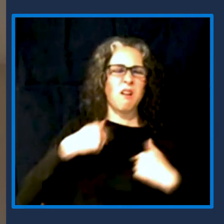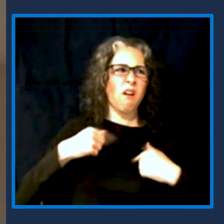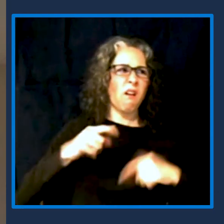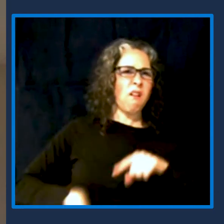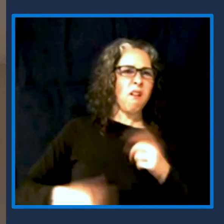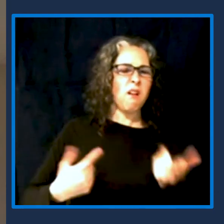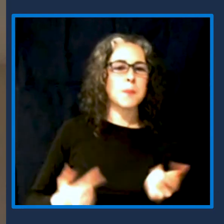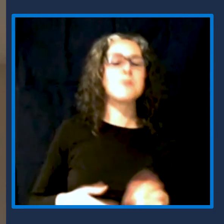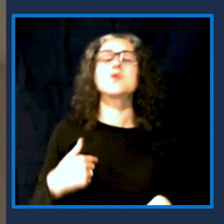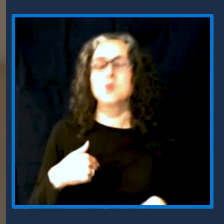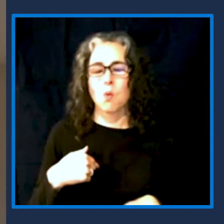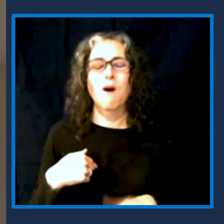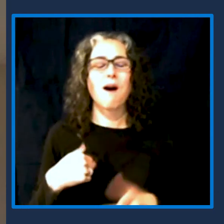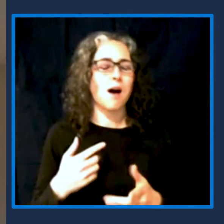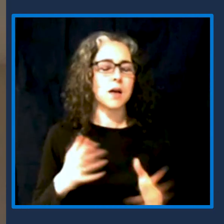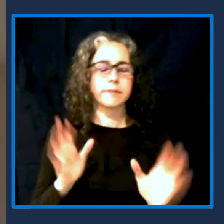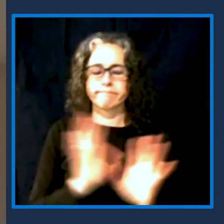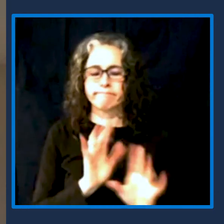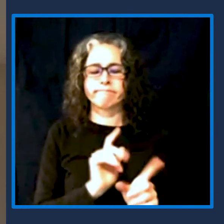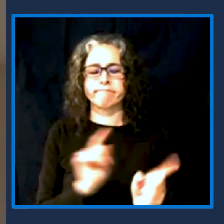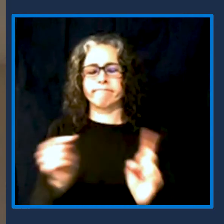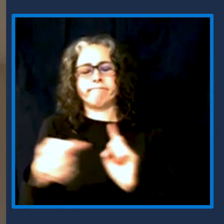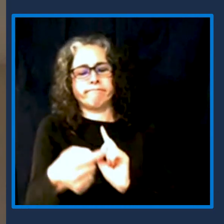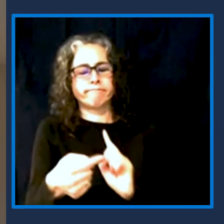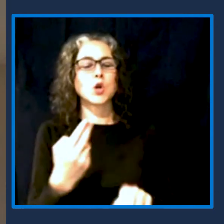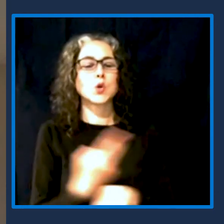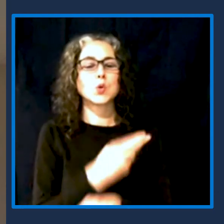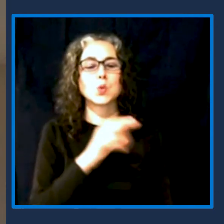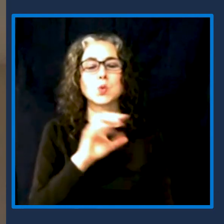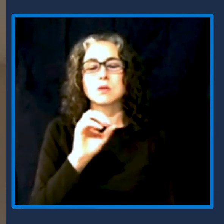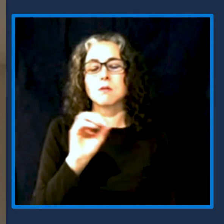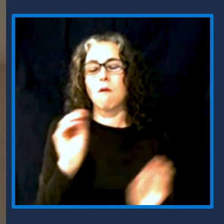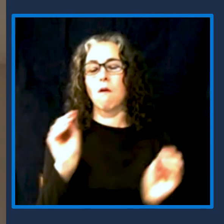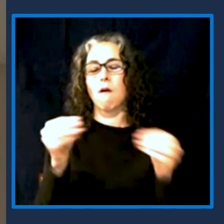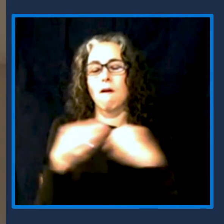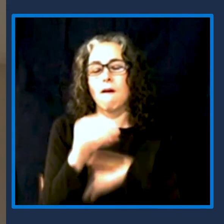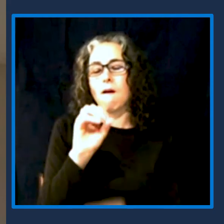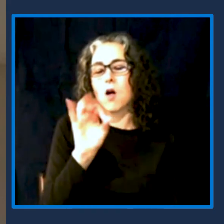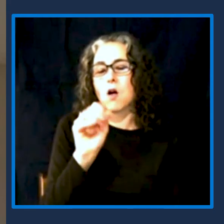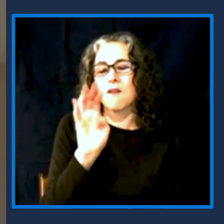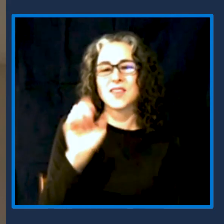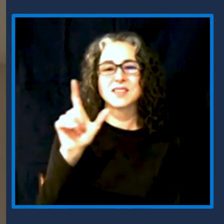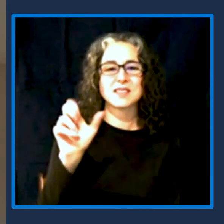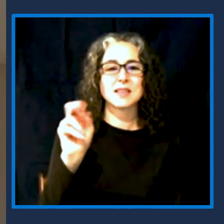office lens for that workaround you'll see in the video how easy it is to be able to